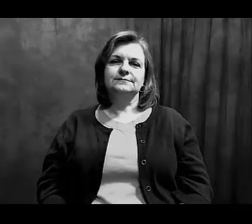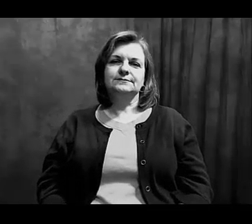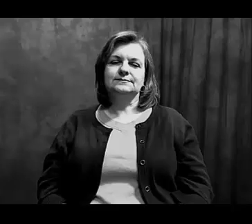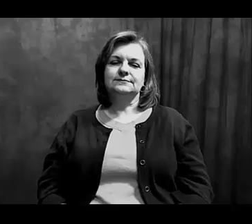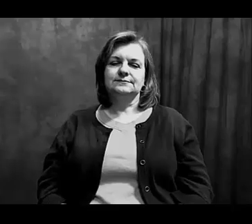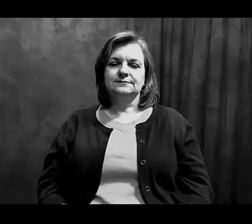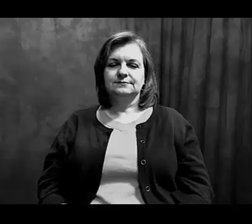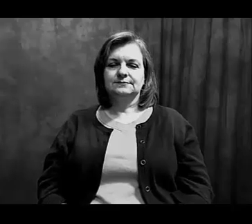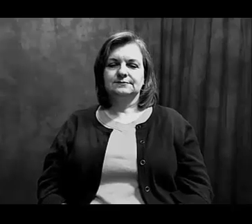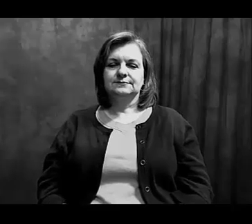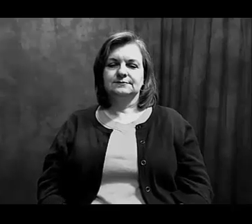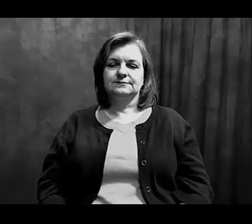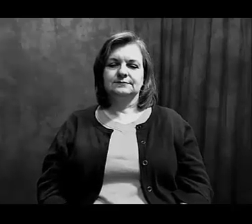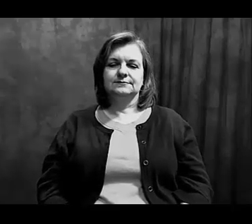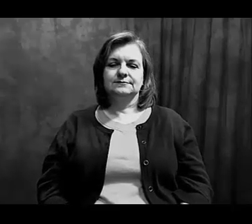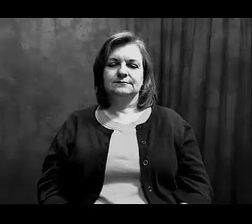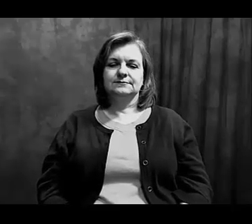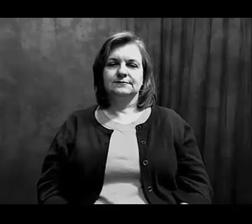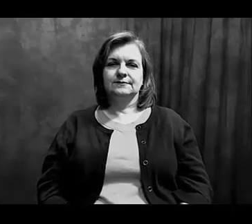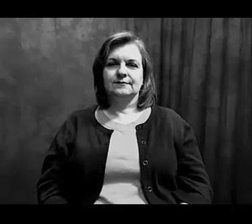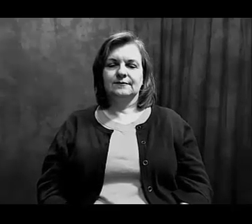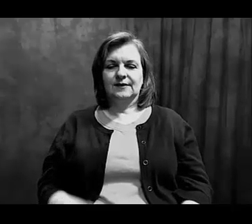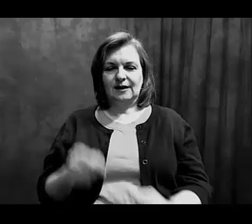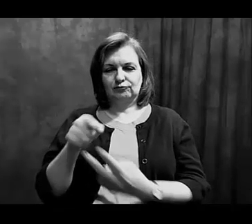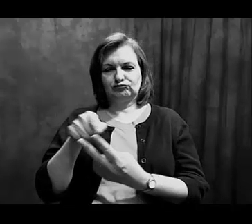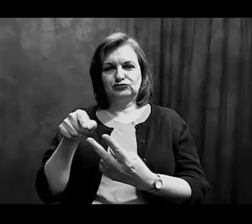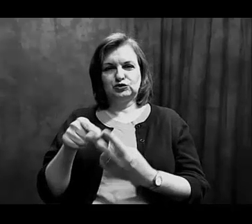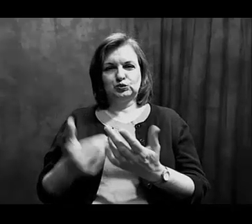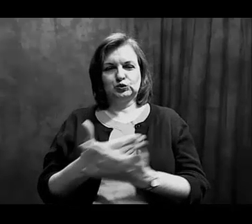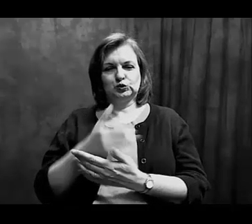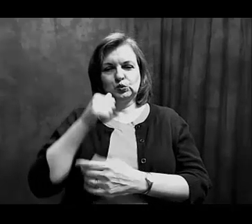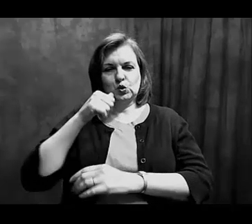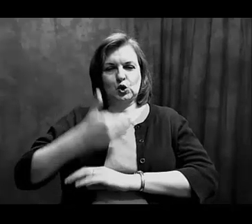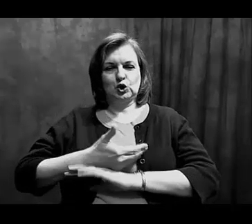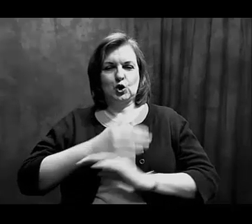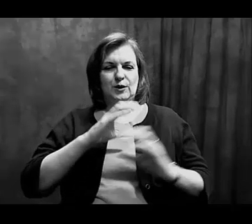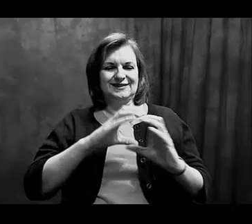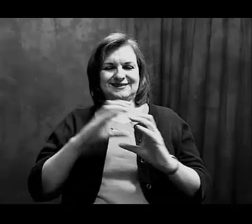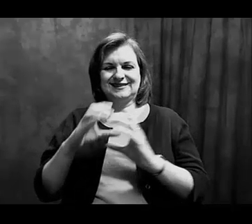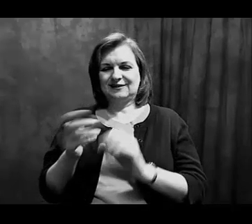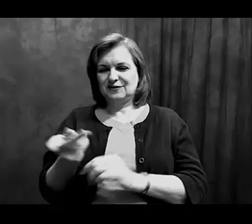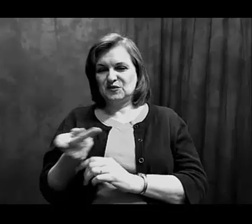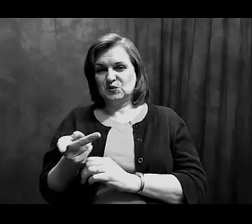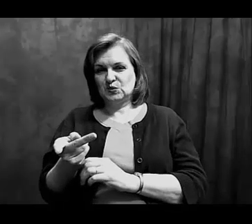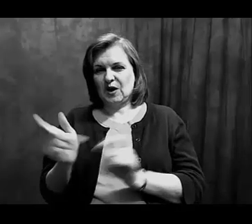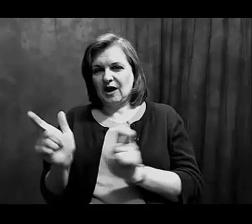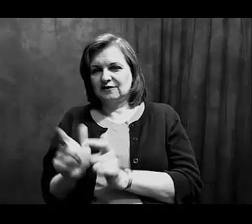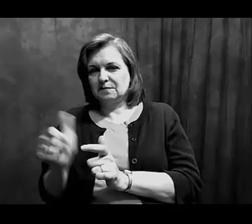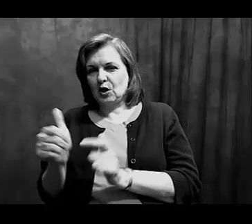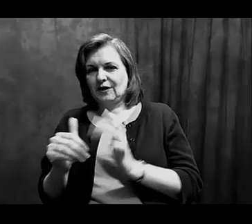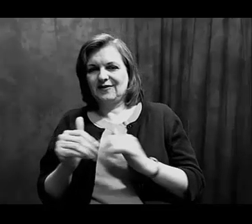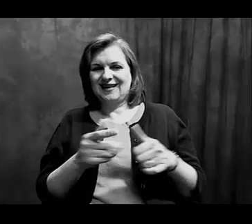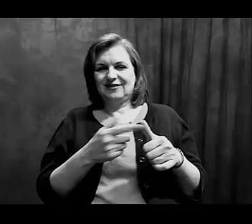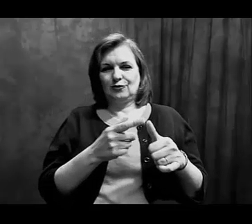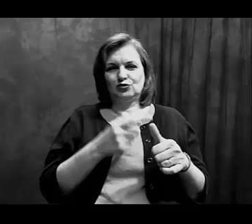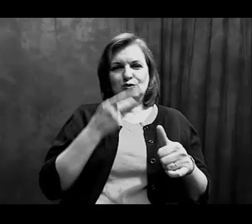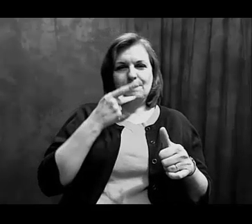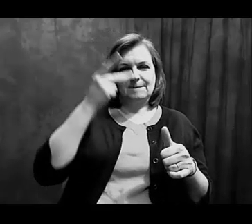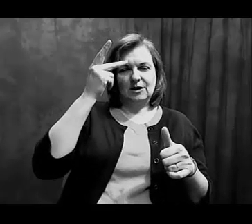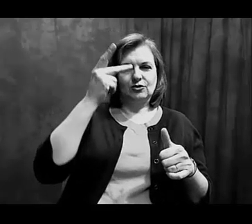this cell -- these two new daughter cells are going to be smaller than the original parent cell because this cell wall has kept